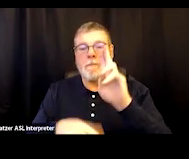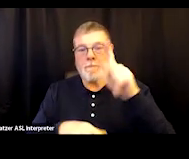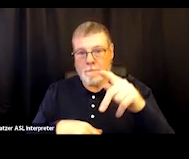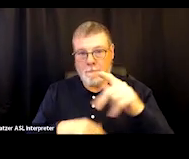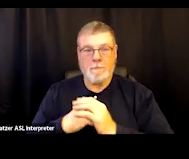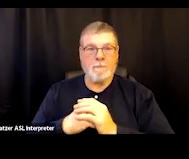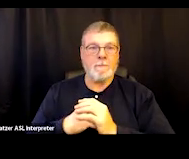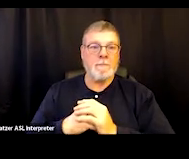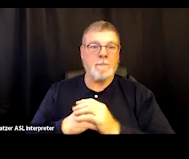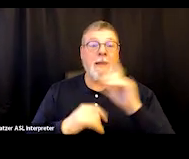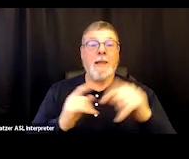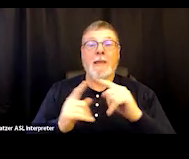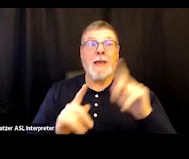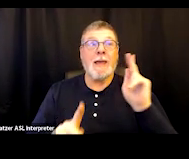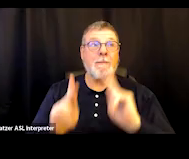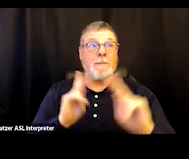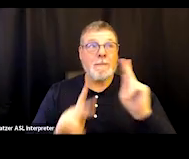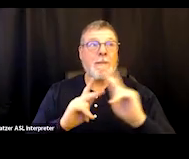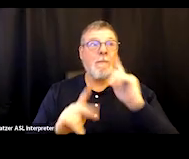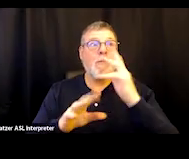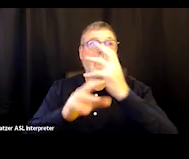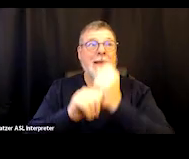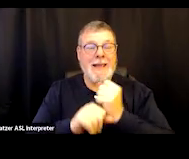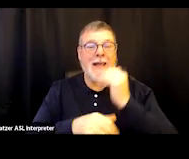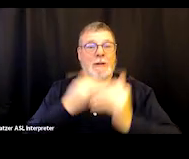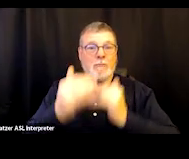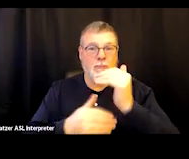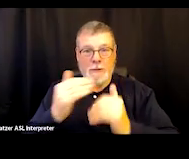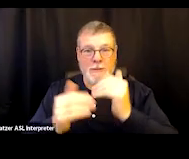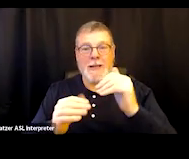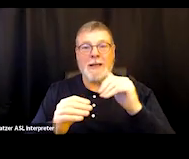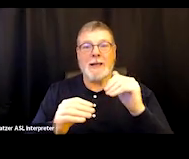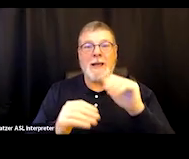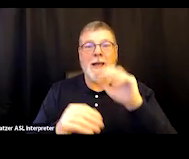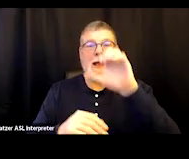And then applicants will receive an expedited processing at SSA